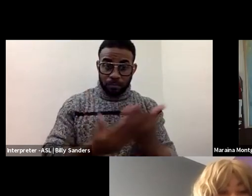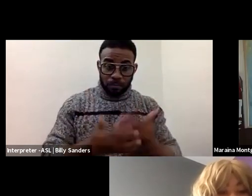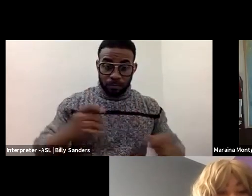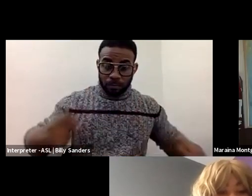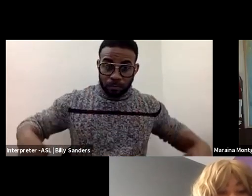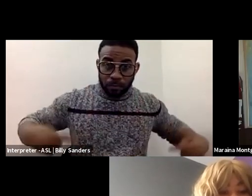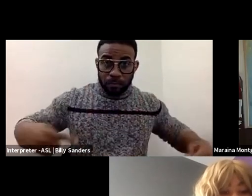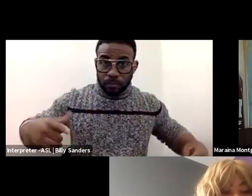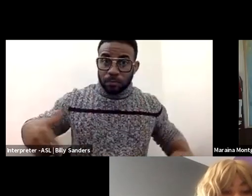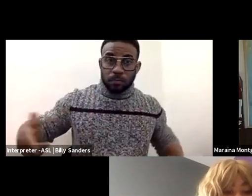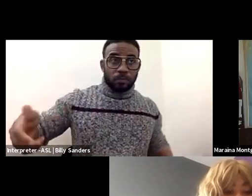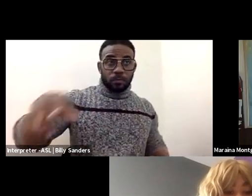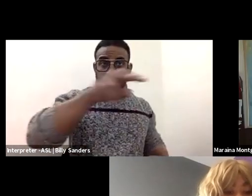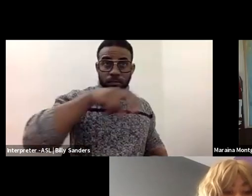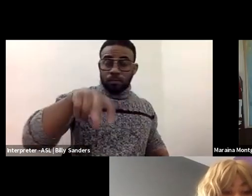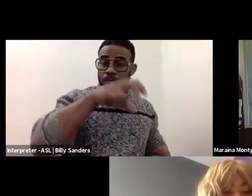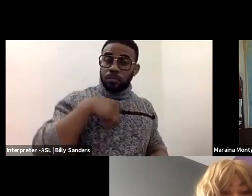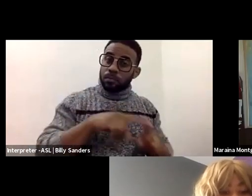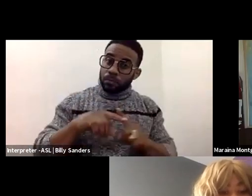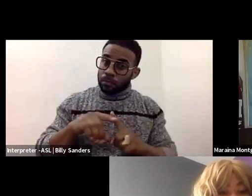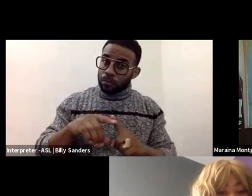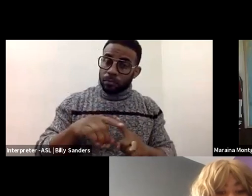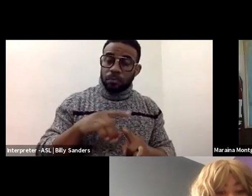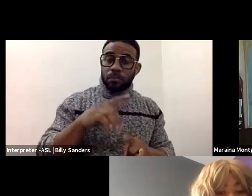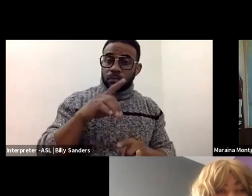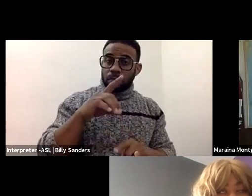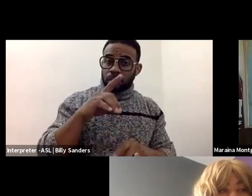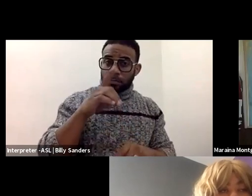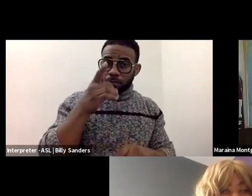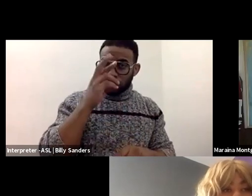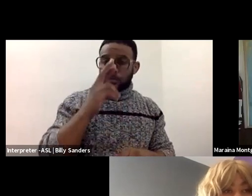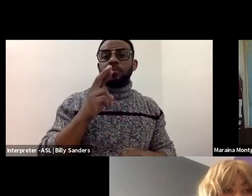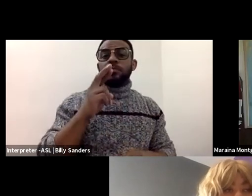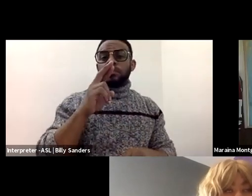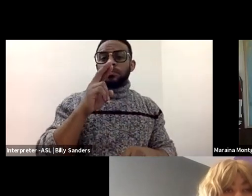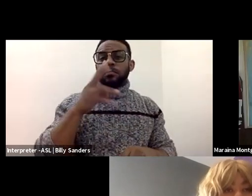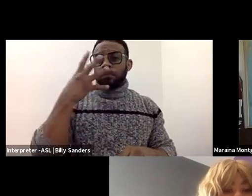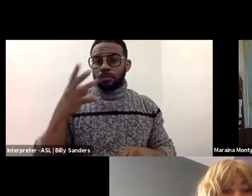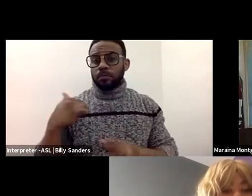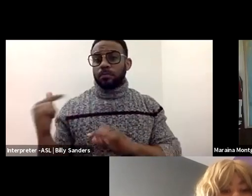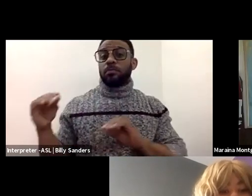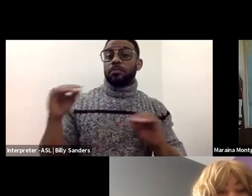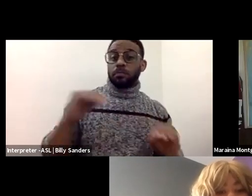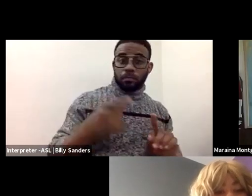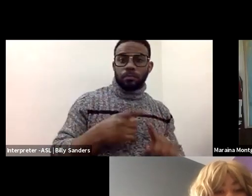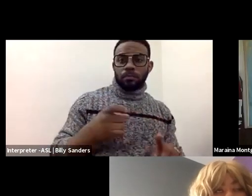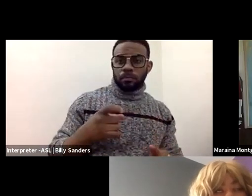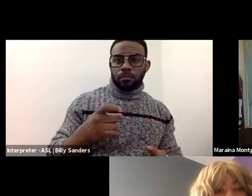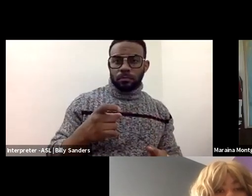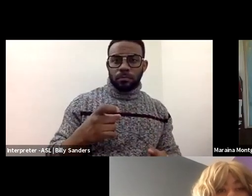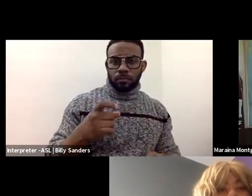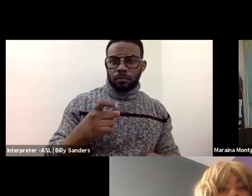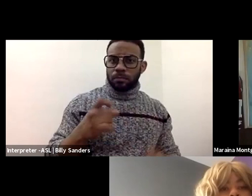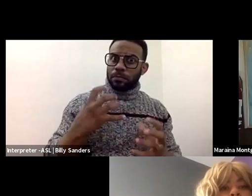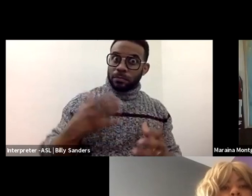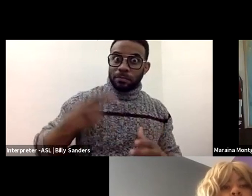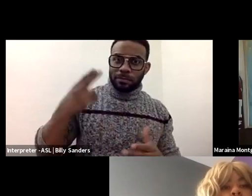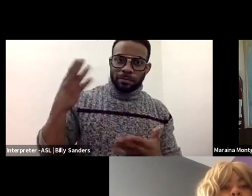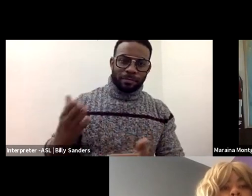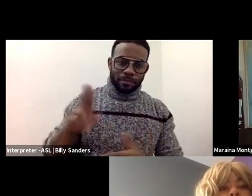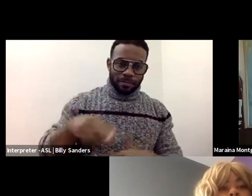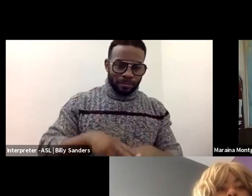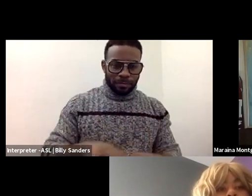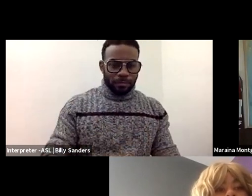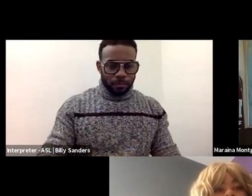to get around and I also am a Dominican immigrant and I come from quite a history there.